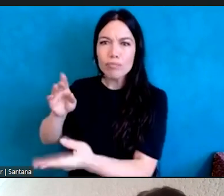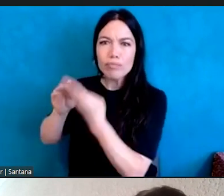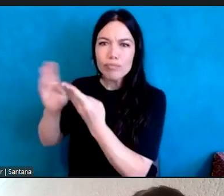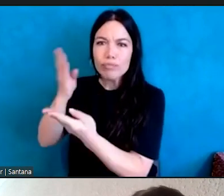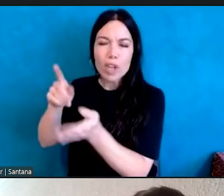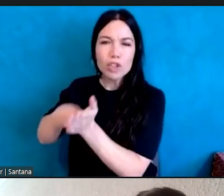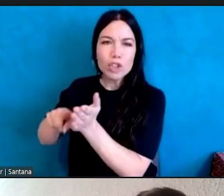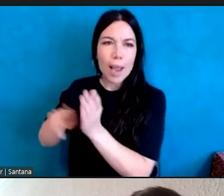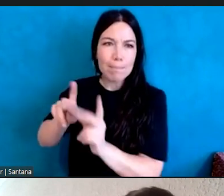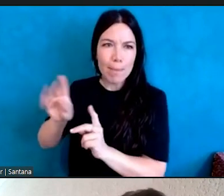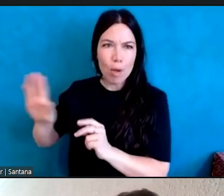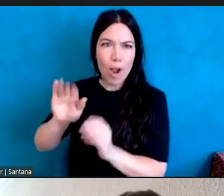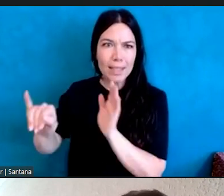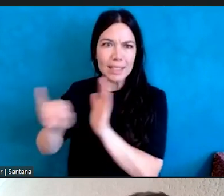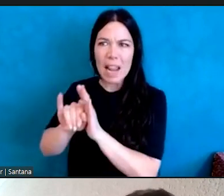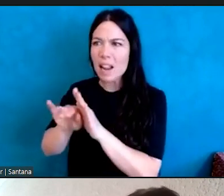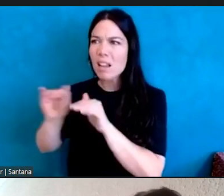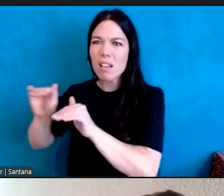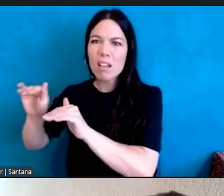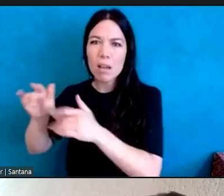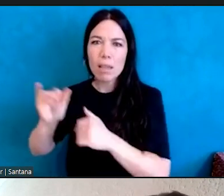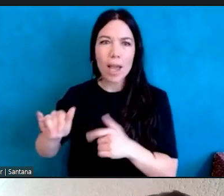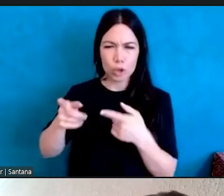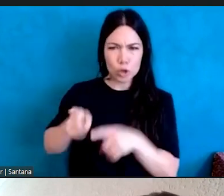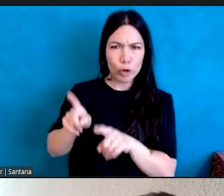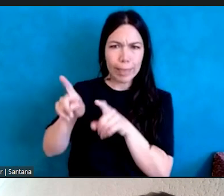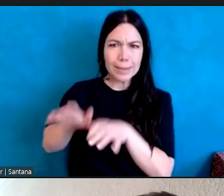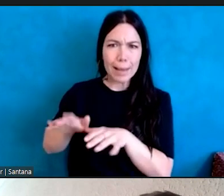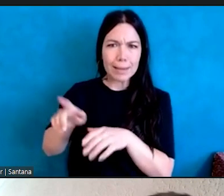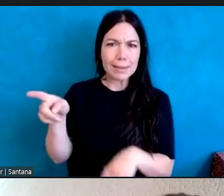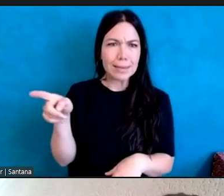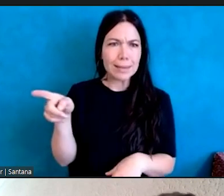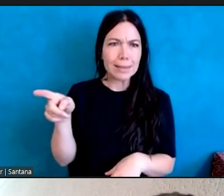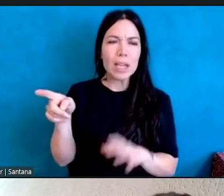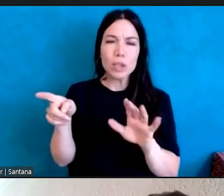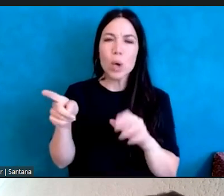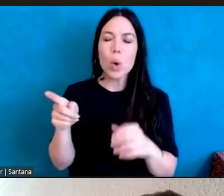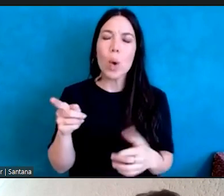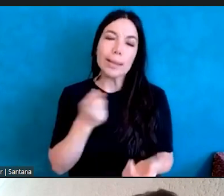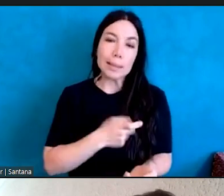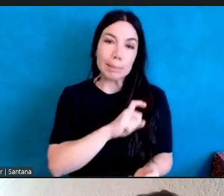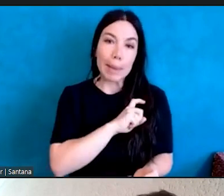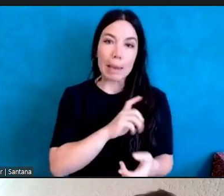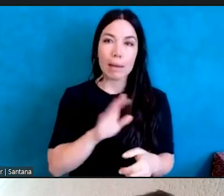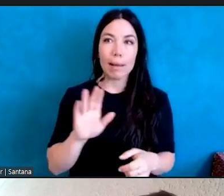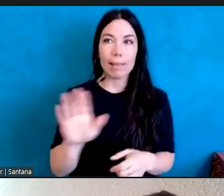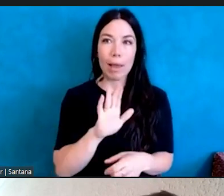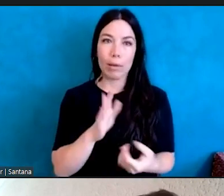And, yeah, they quite militarized police in Spain. And, you know, they carry weapons and it's incredibly intimidating.